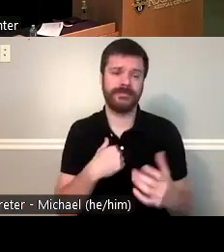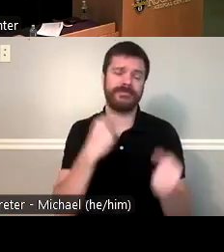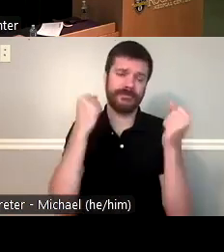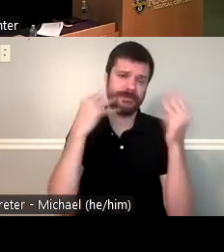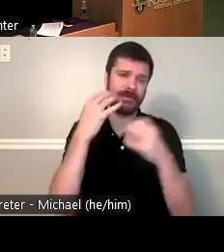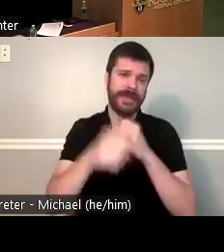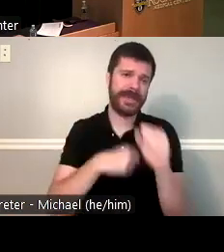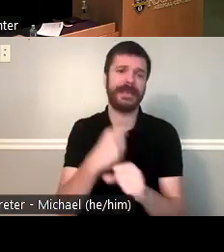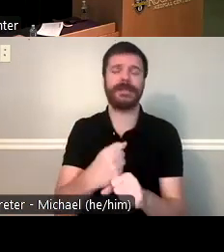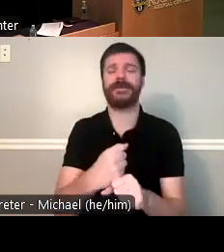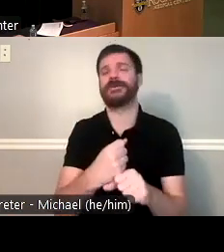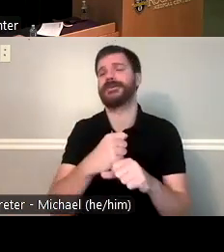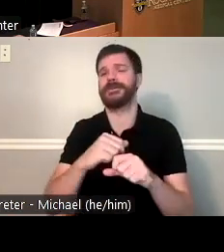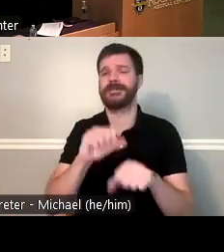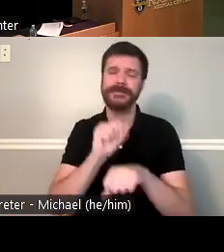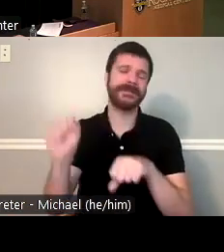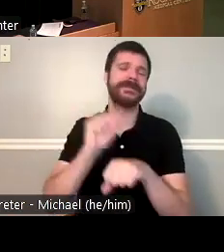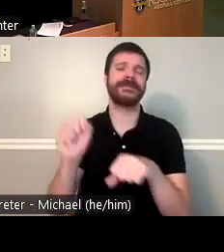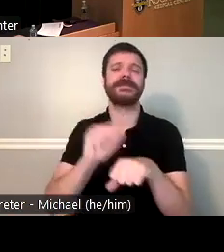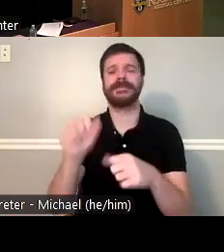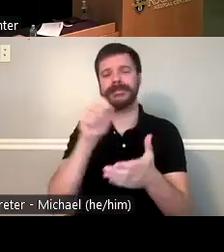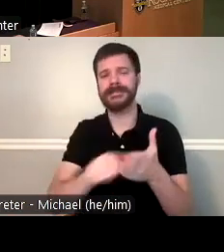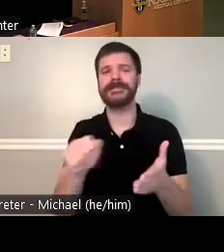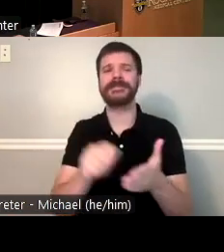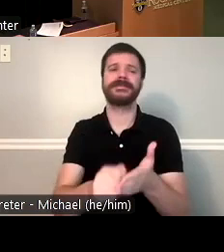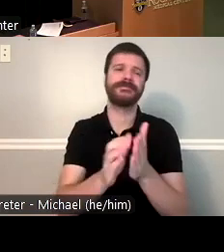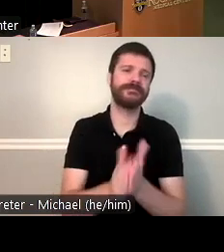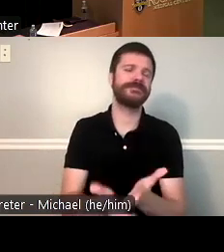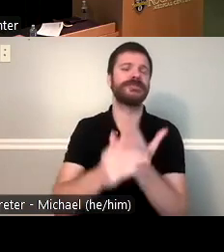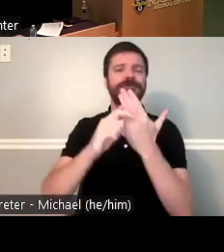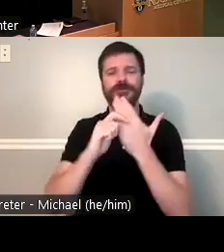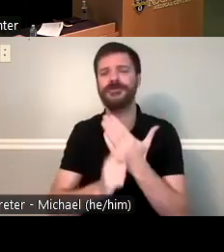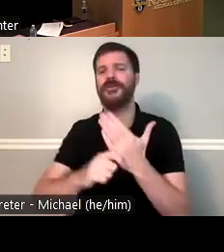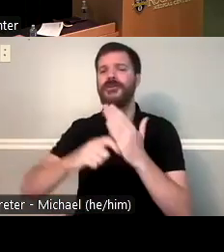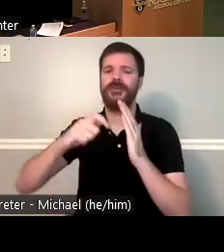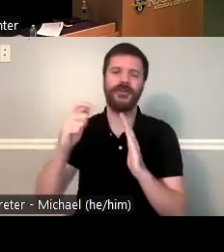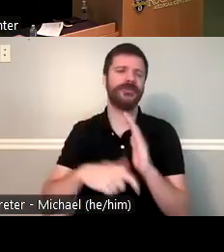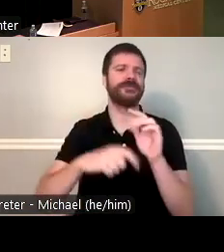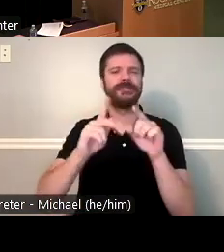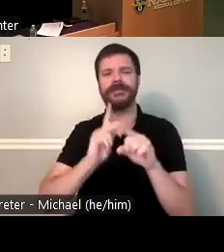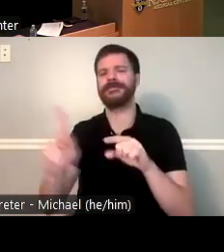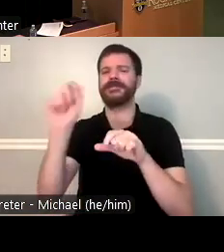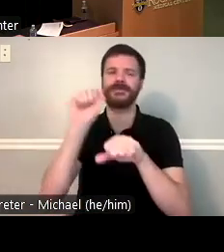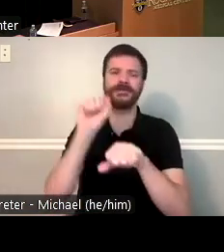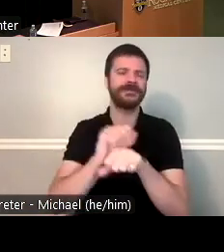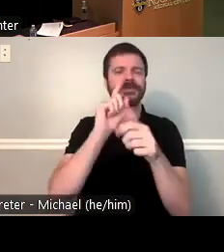written uh books and and uh uh Journal articles professional work and I've uh taught courses on